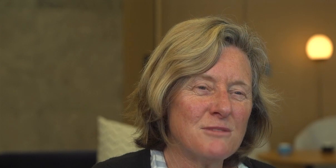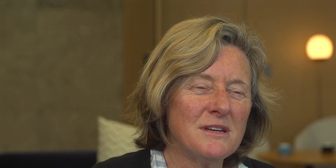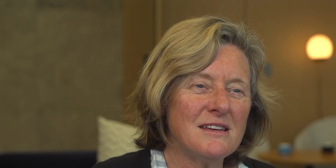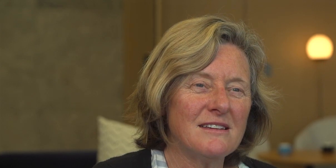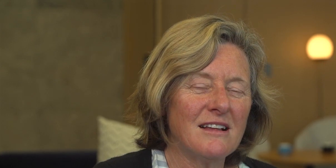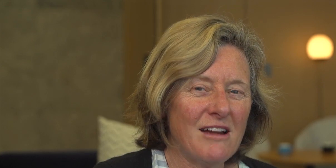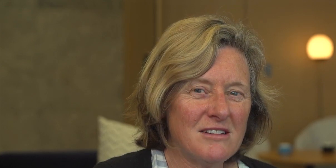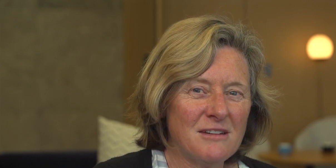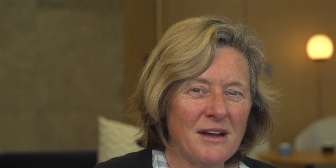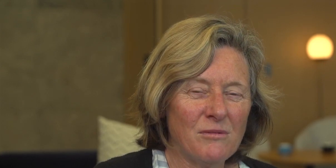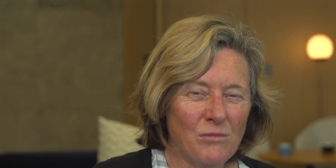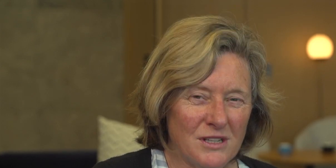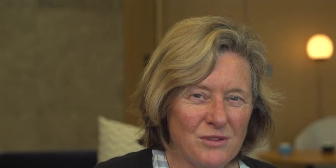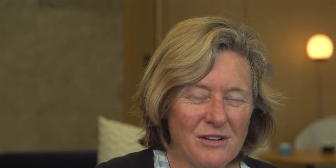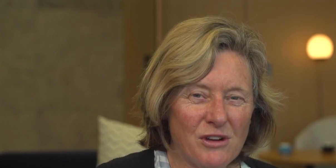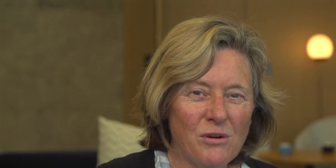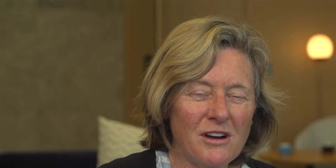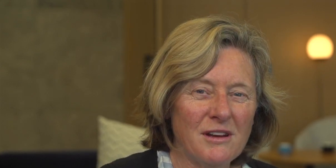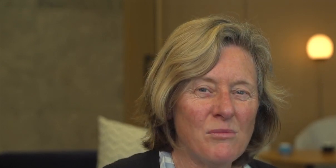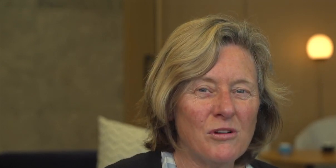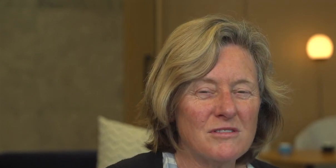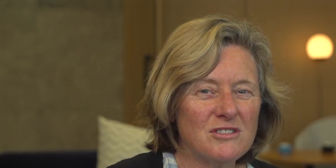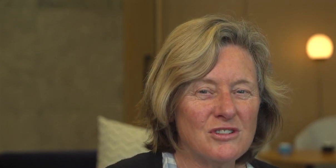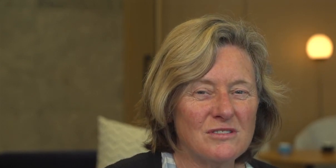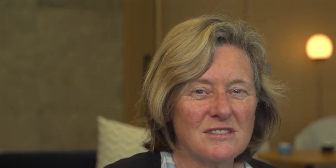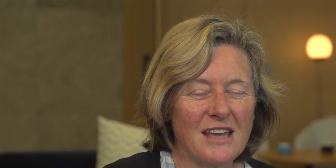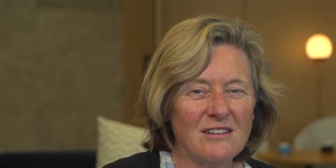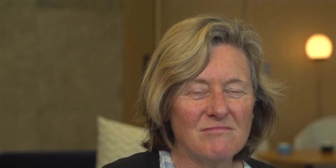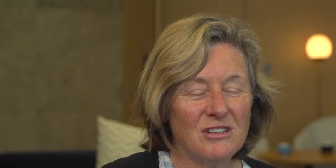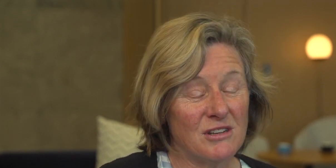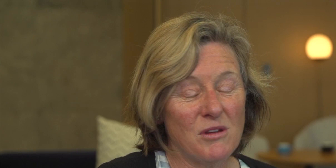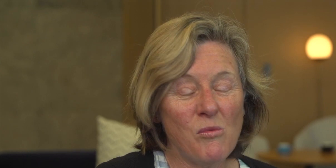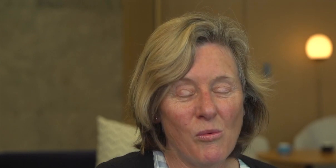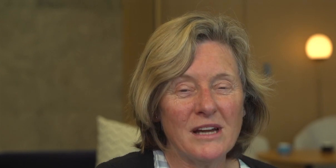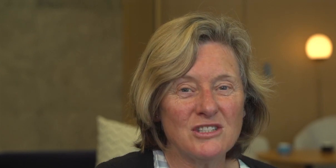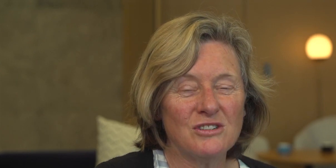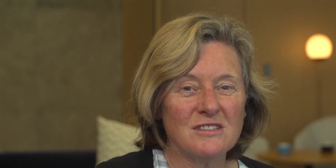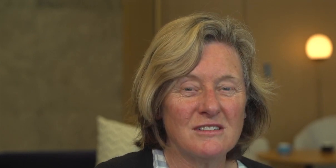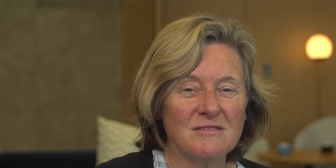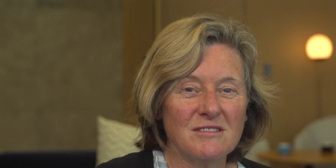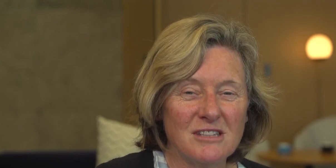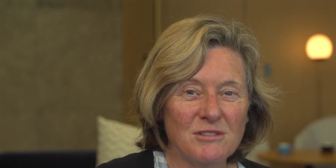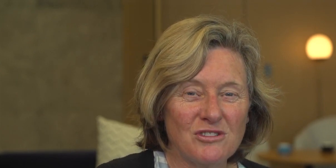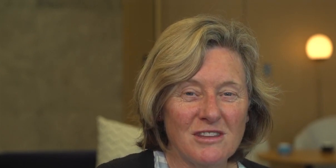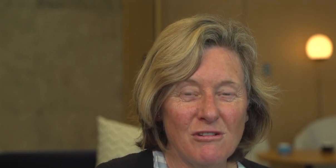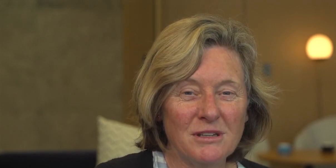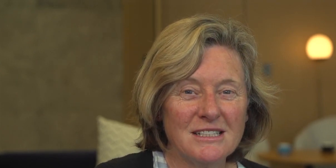be clarity about what is really required and in what way students can demonstrate their ability.